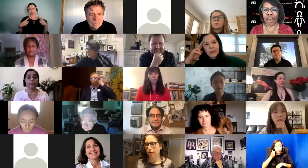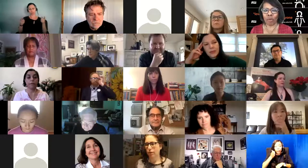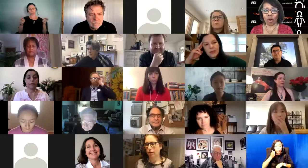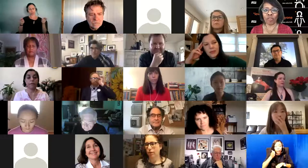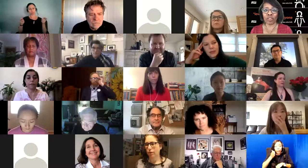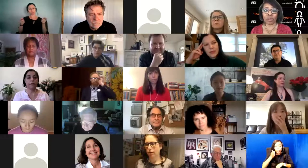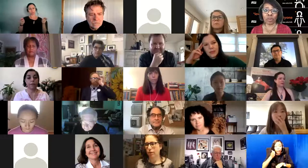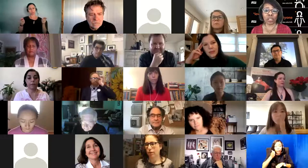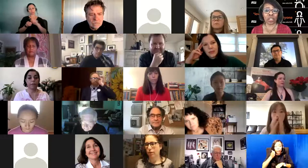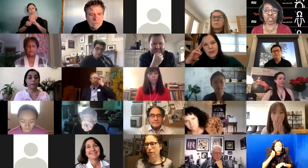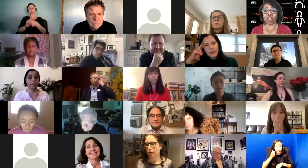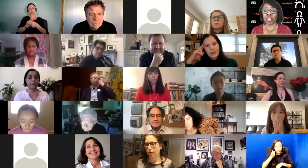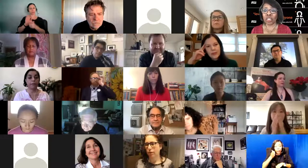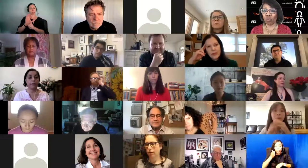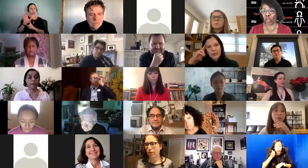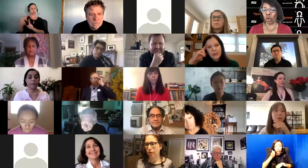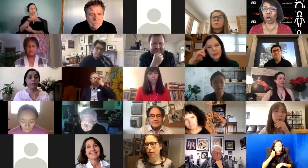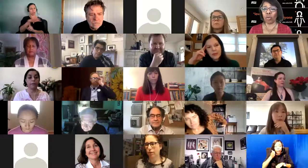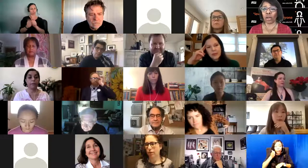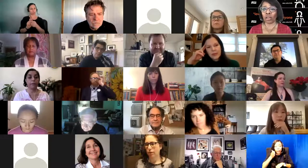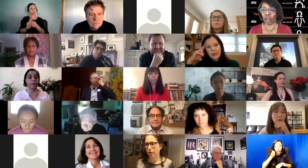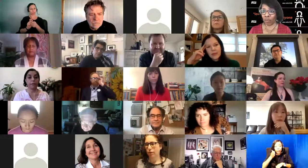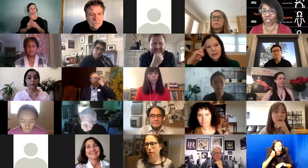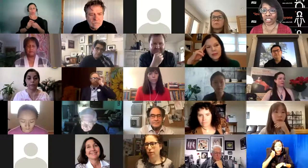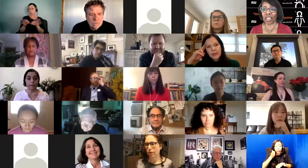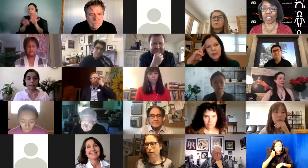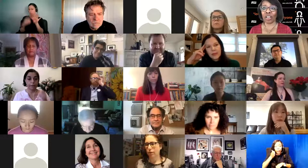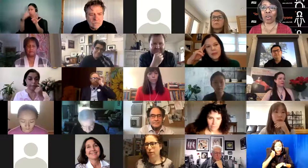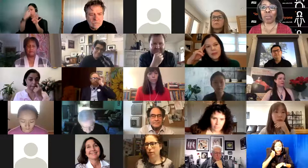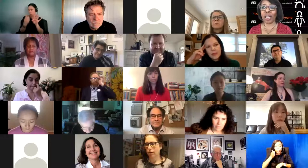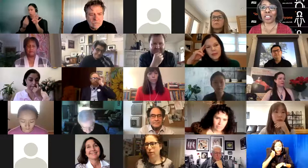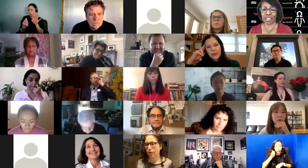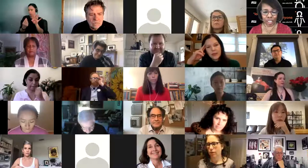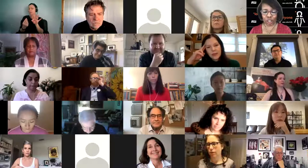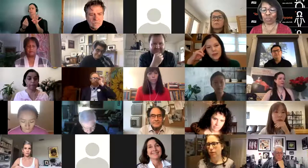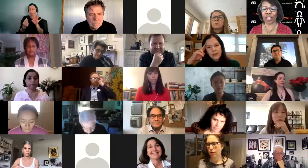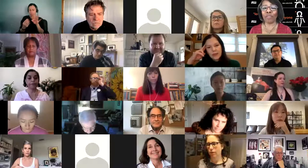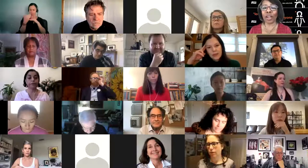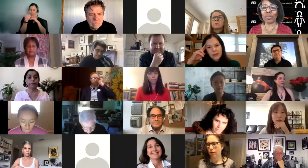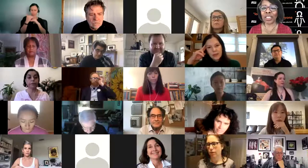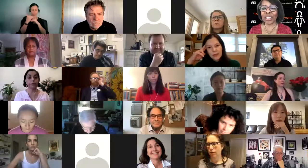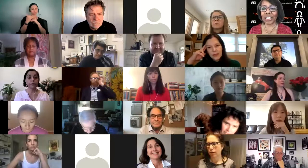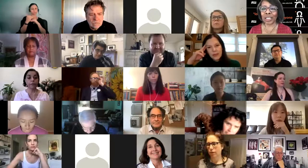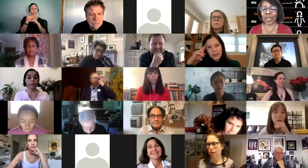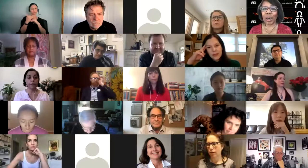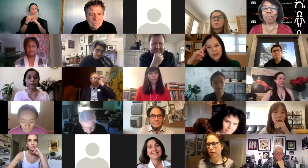And one of the simple and easiest thoughts is we go, nowhere, everybody stays in their own boxes. It'll keep the environment clean.